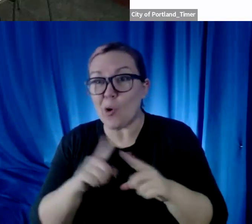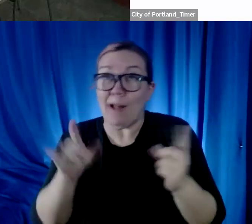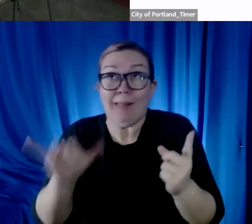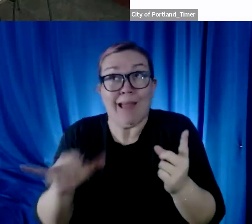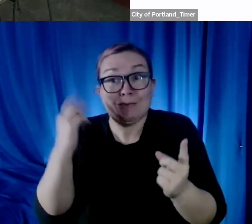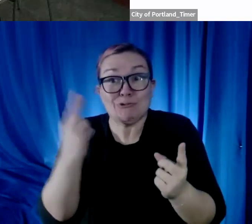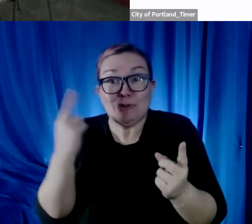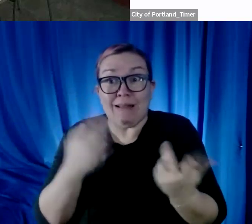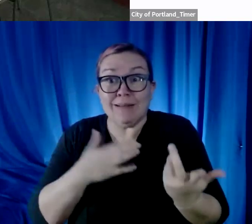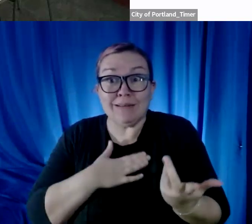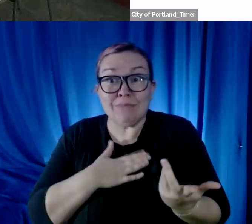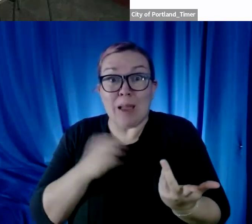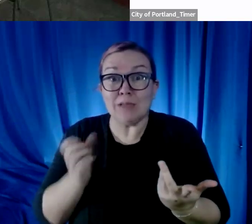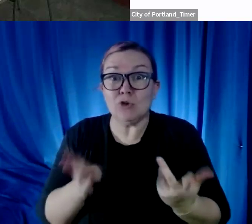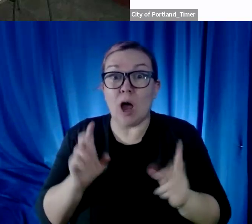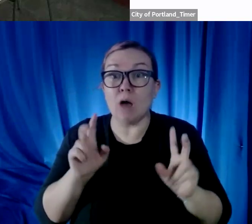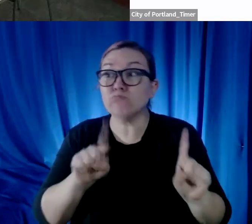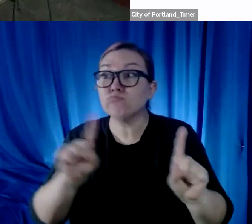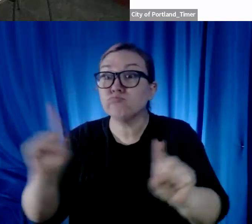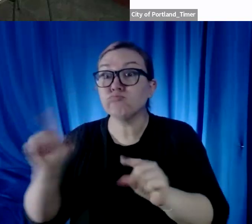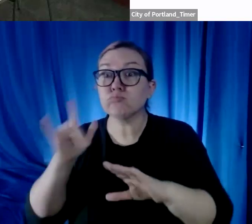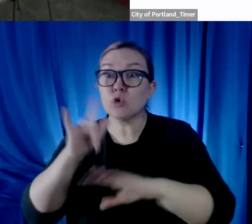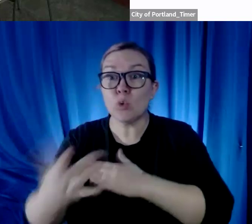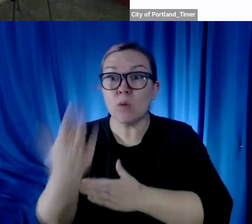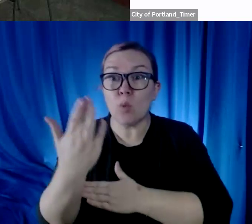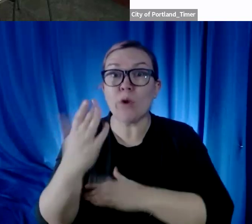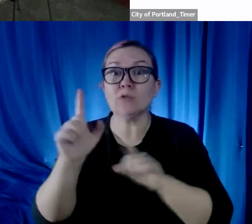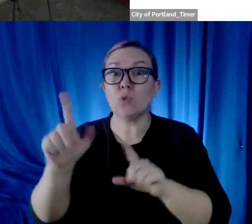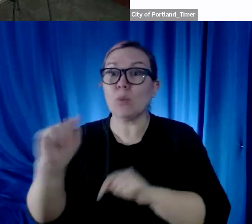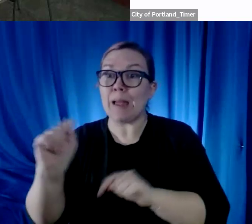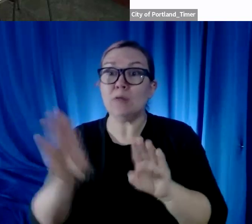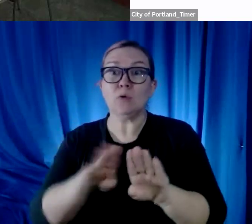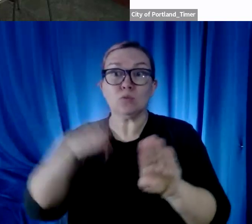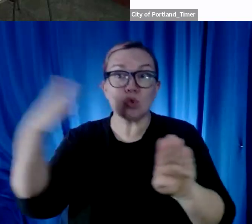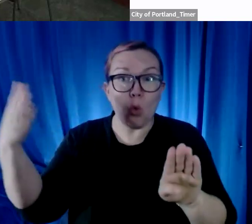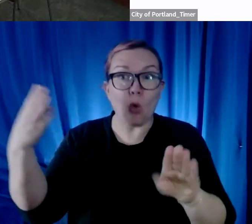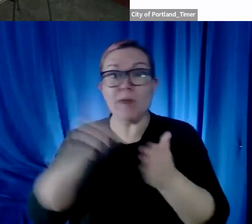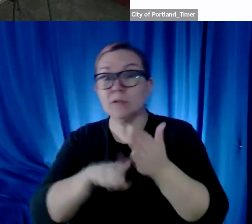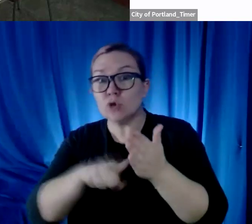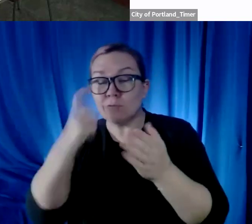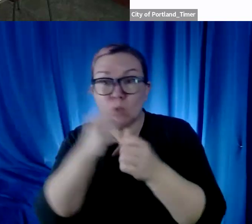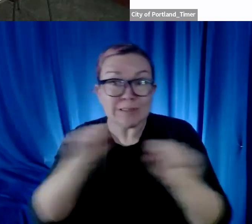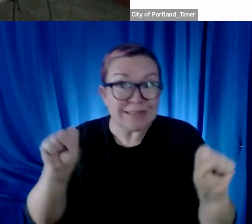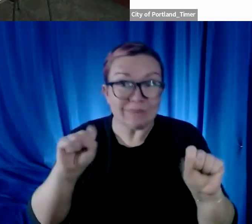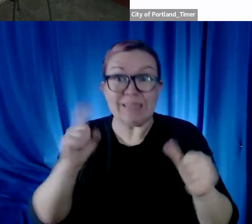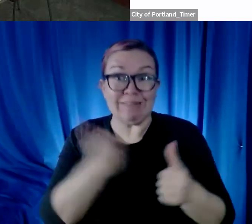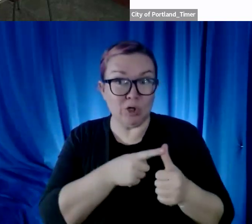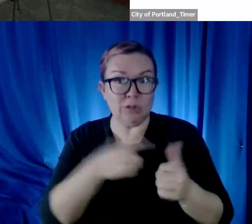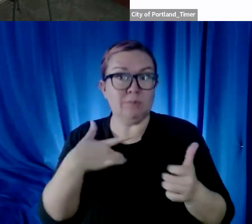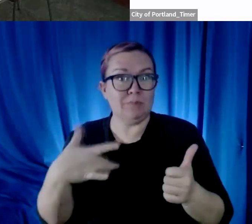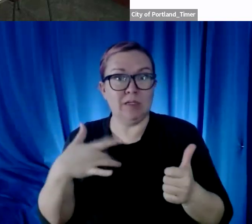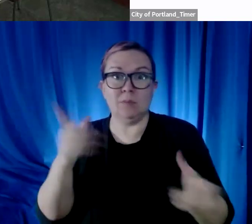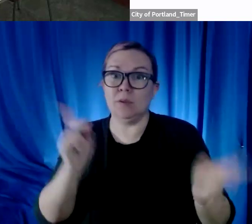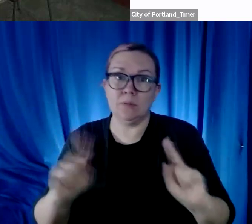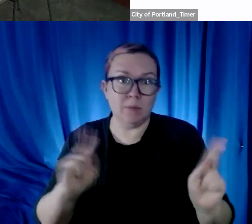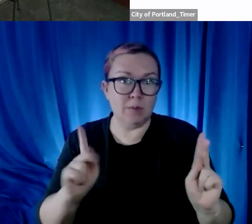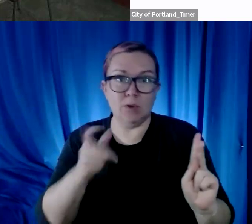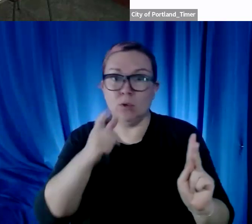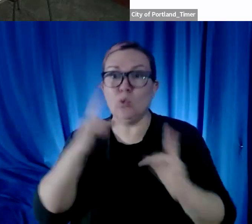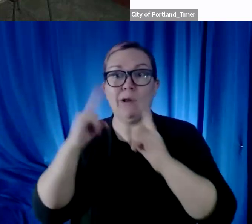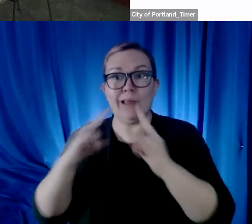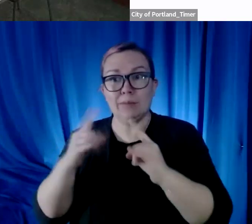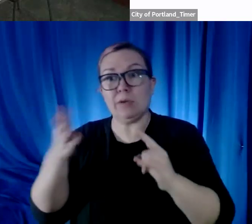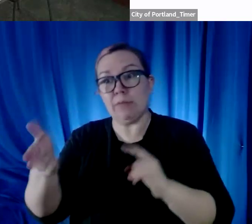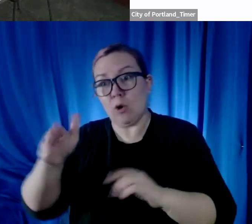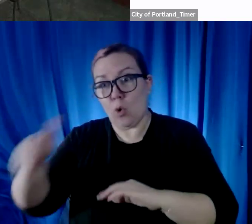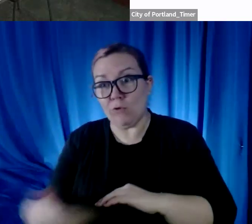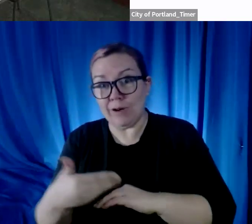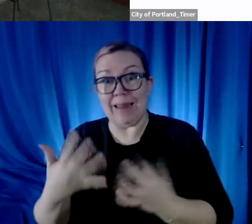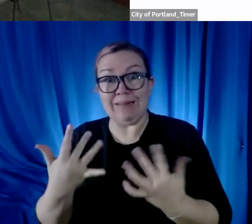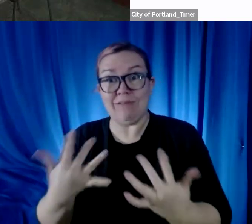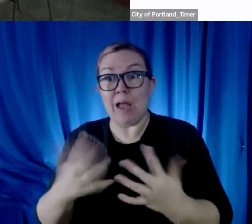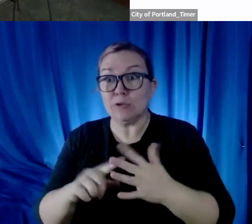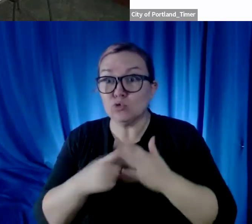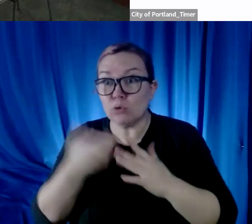My job, I go around early morning, go to the playgrounds and the bathrooms to open them and check for safety hazards first. Typically, there are folks who have camped out in the bathroom overnight, a fire started in there. That's just the average